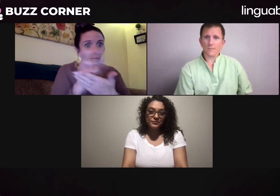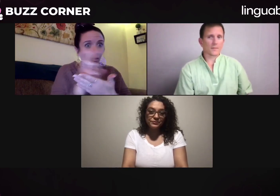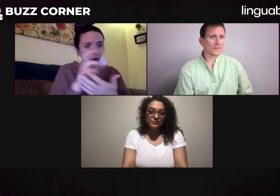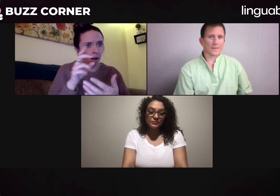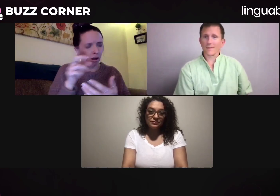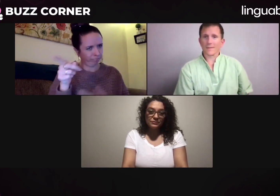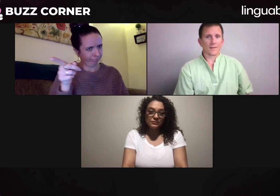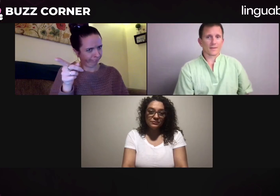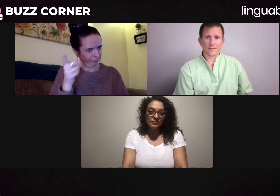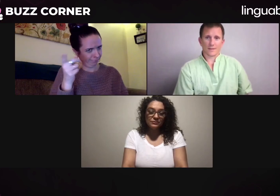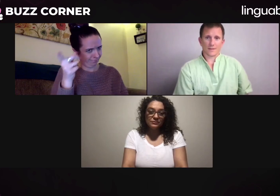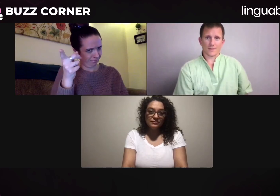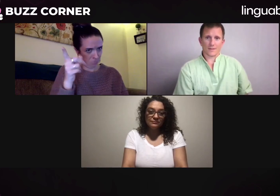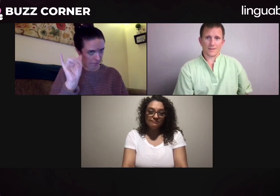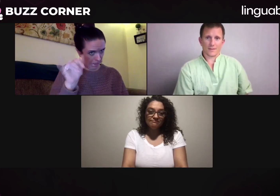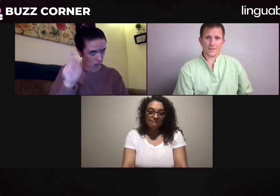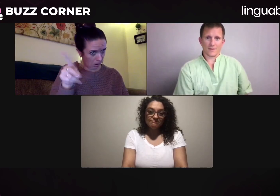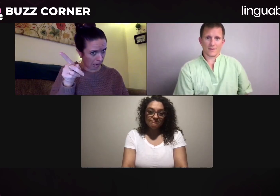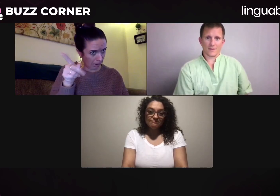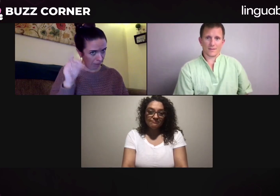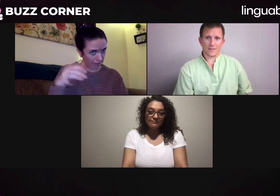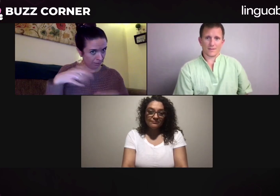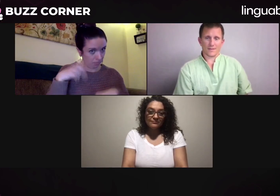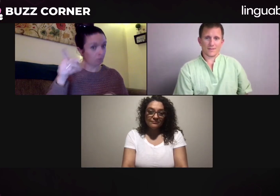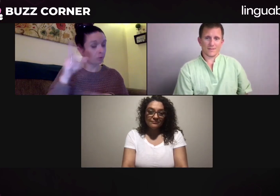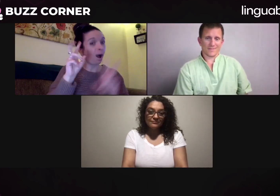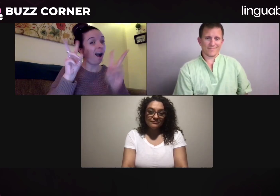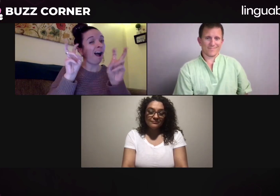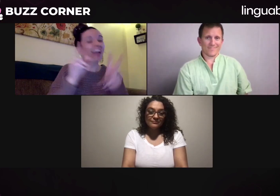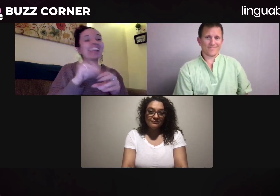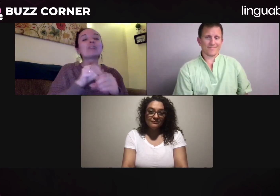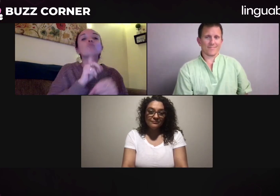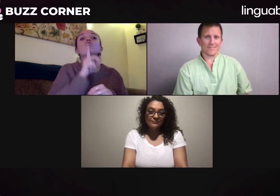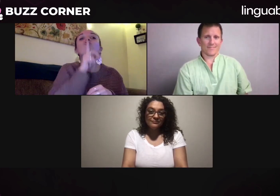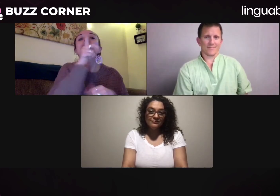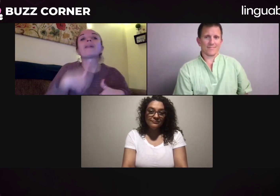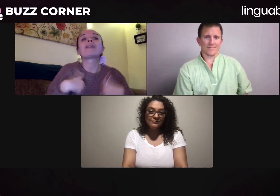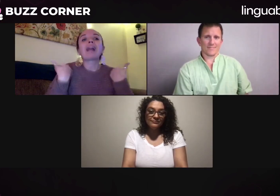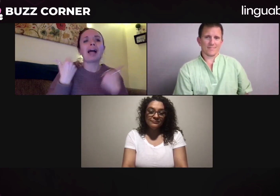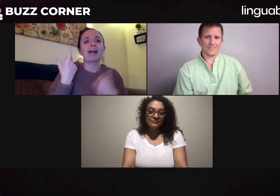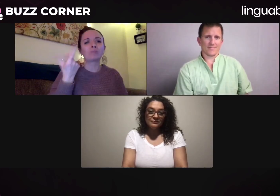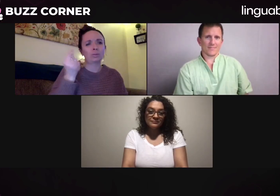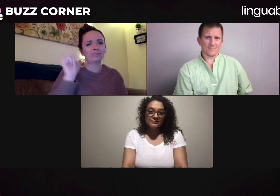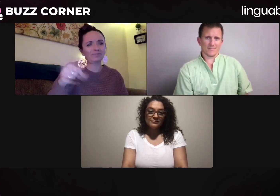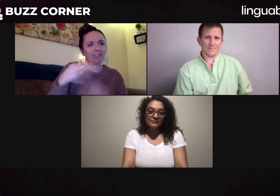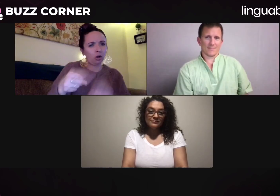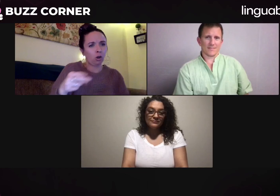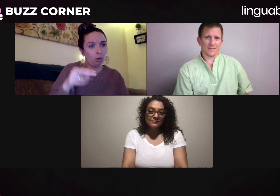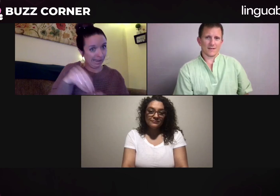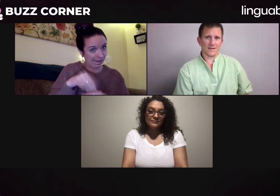what we're discussing, where interpreters, who may be an interpreter and also an actor themselves. And where is that line?